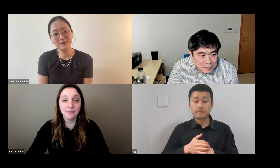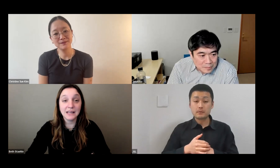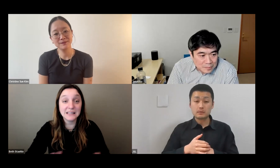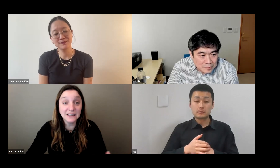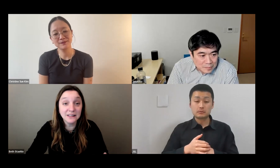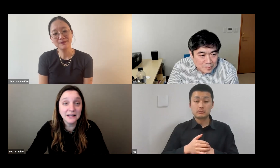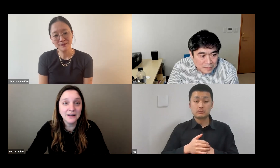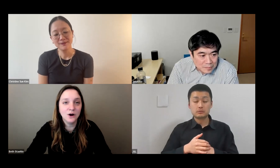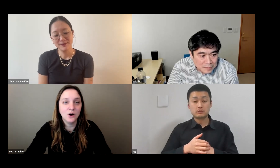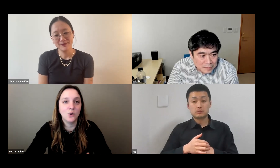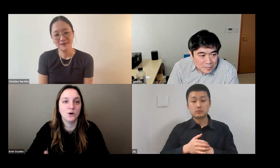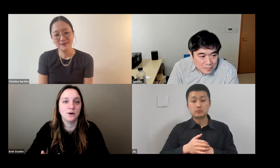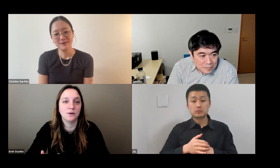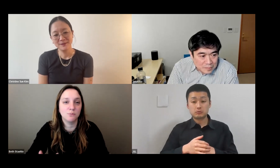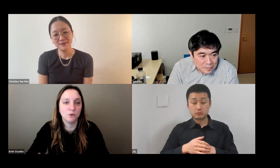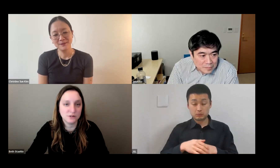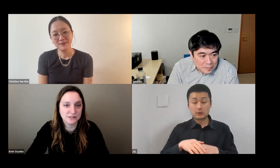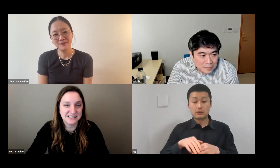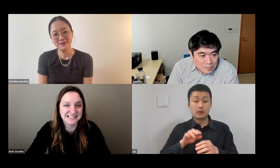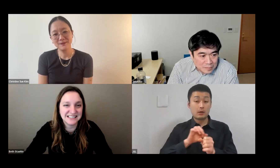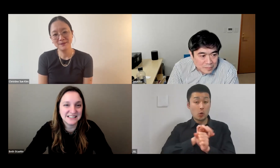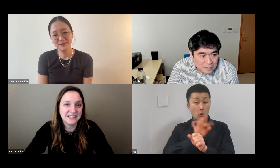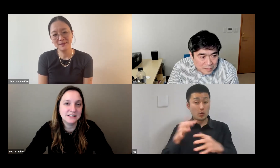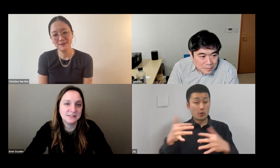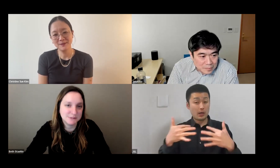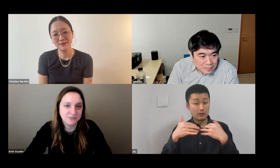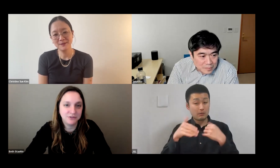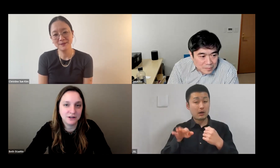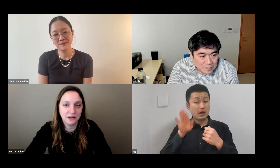clearly or more succinctly, specifically.